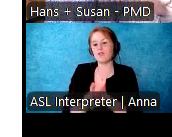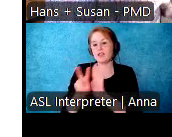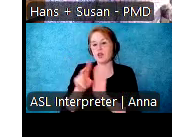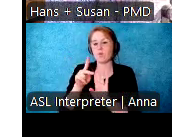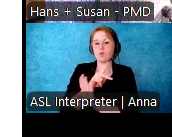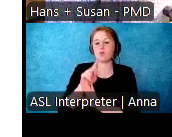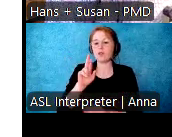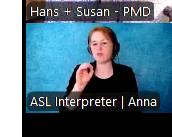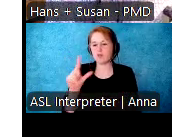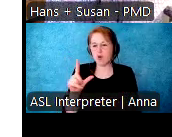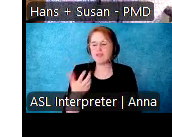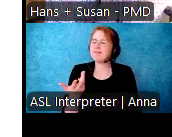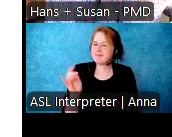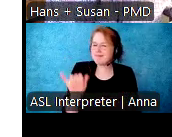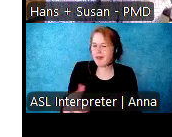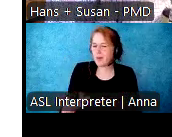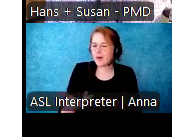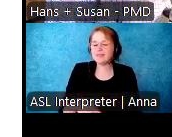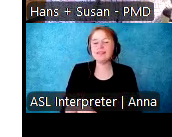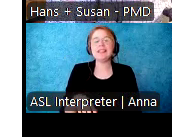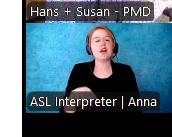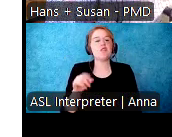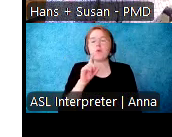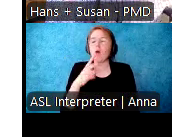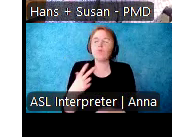And these are our 30-second or shorter ads